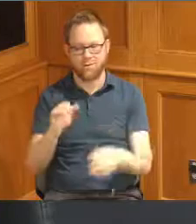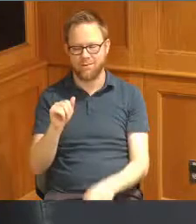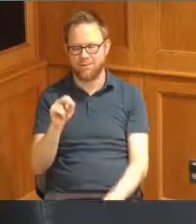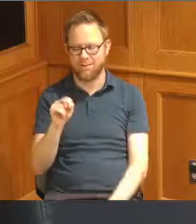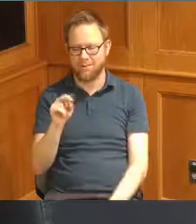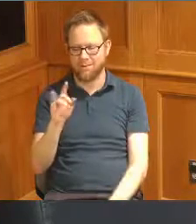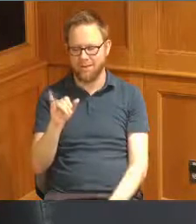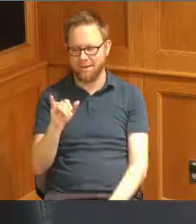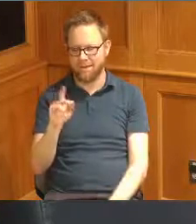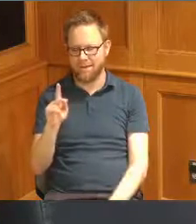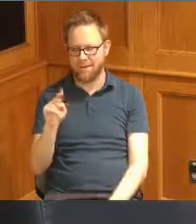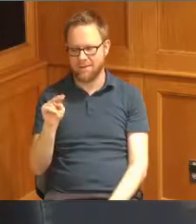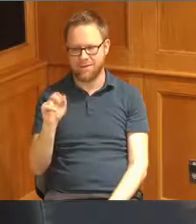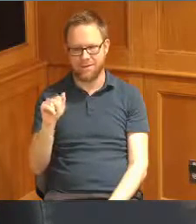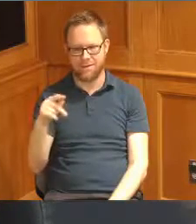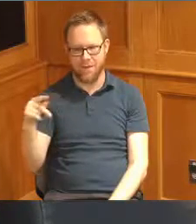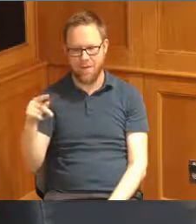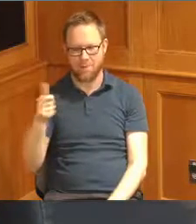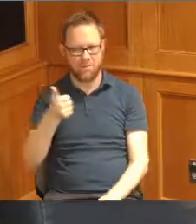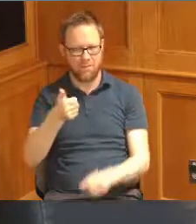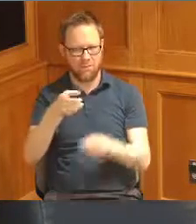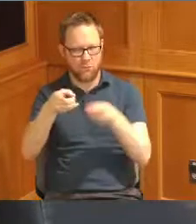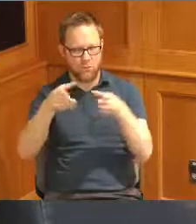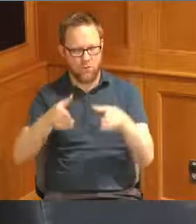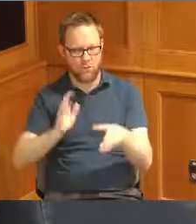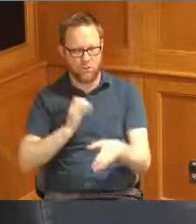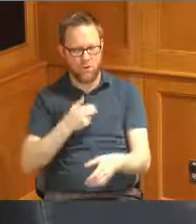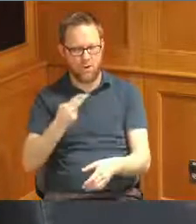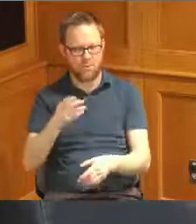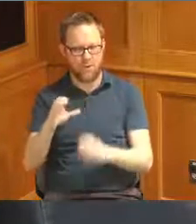who is here or he's the Director of our Hamilton County communications center